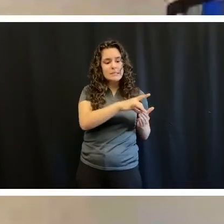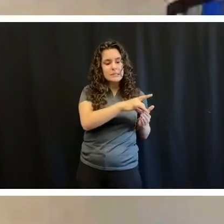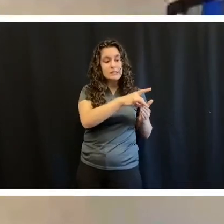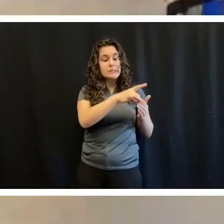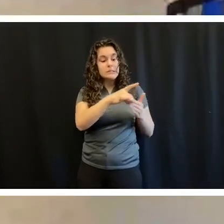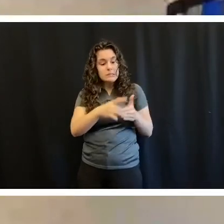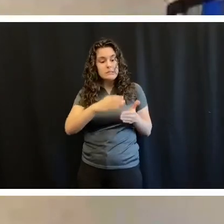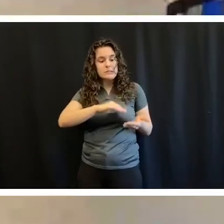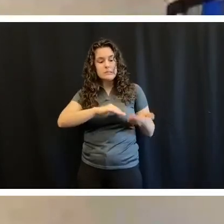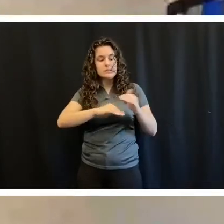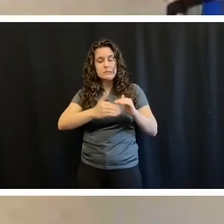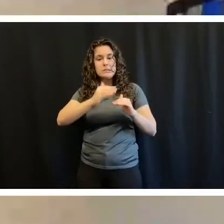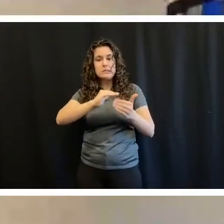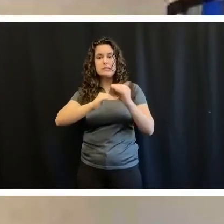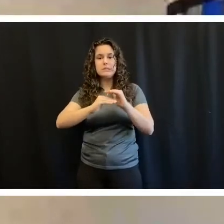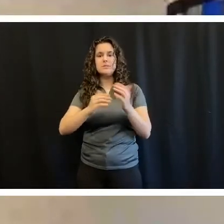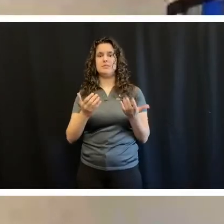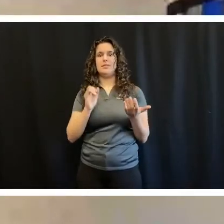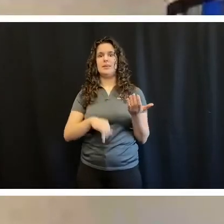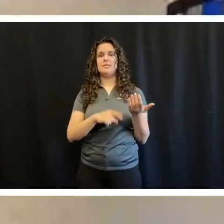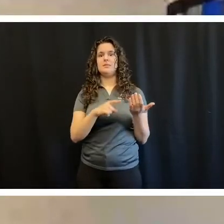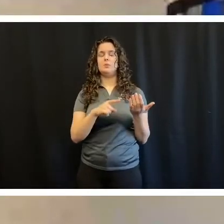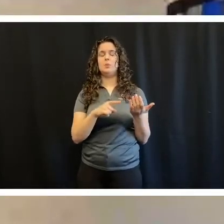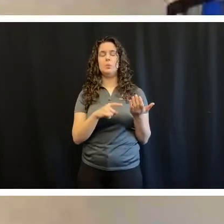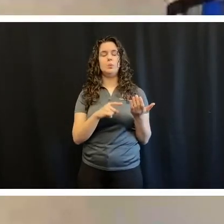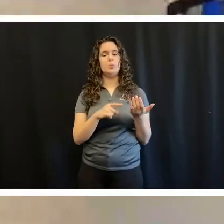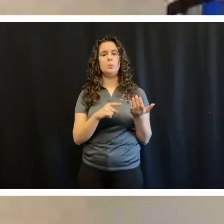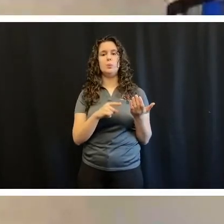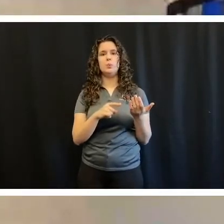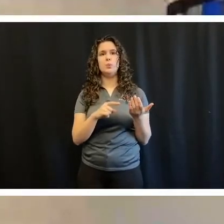We've got a clip of a screenshot